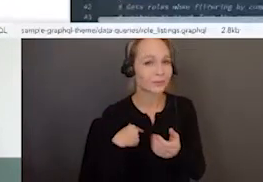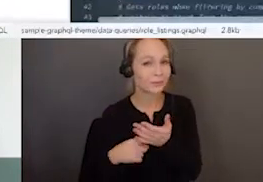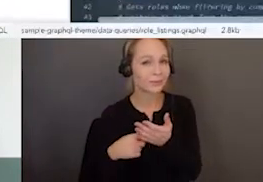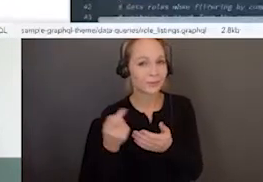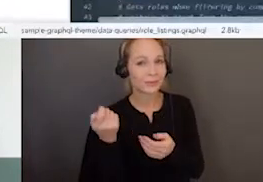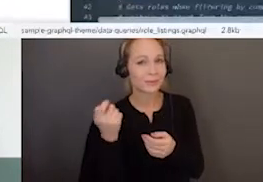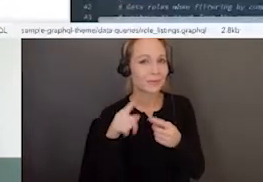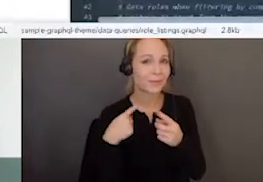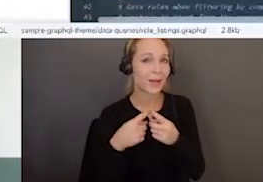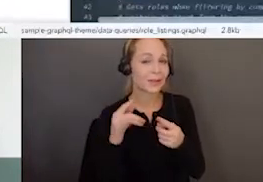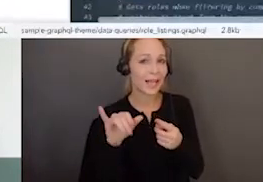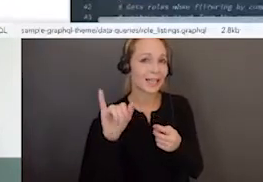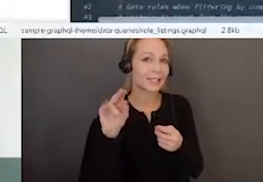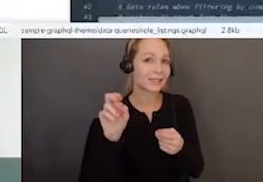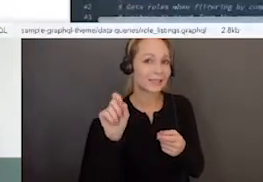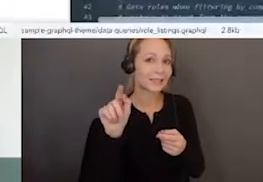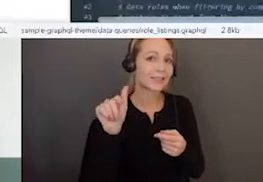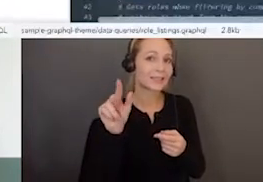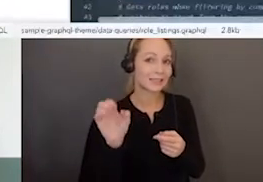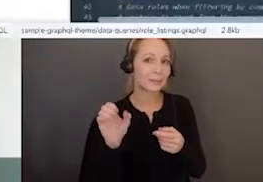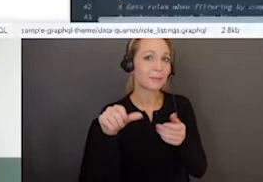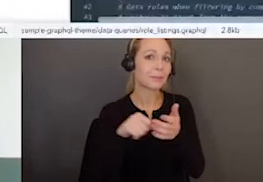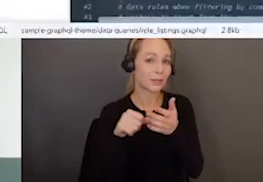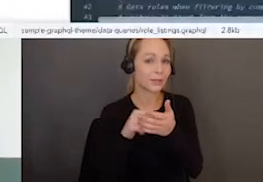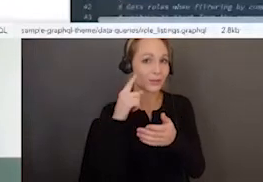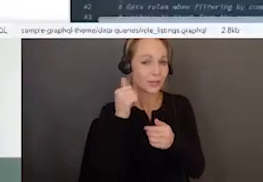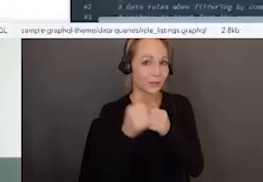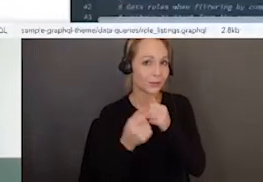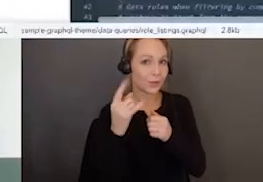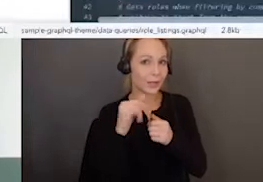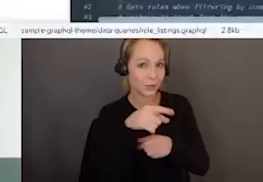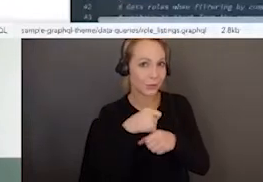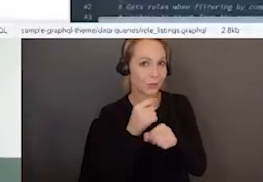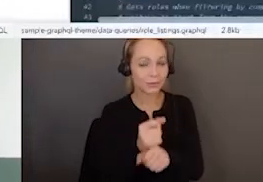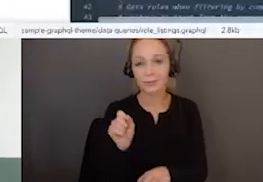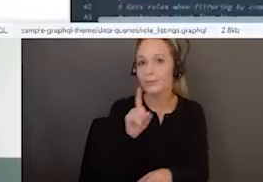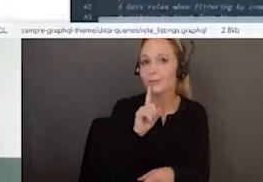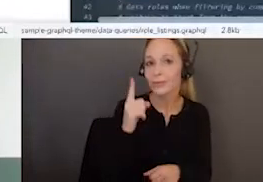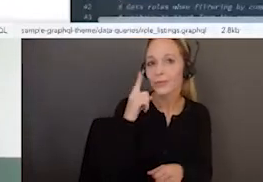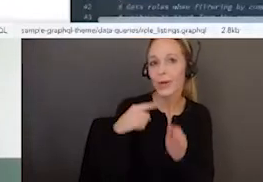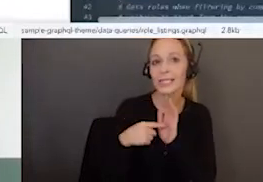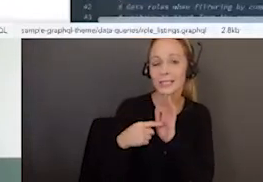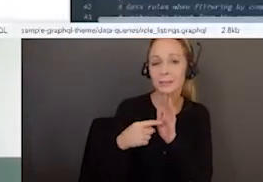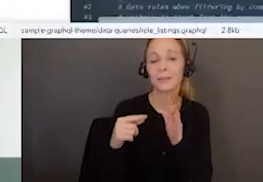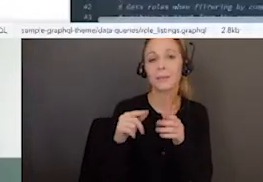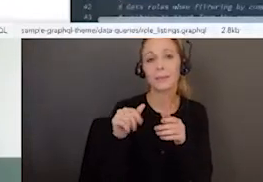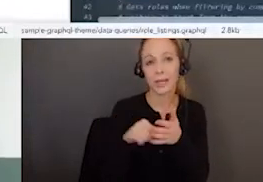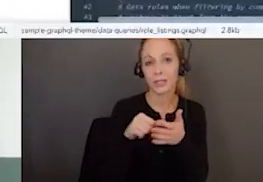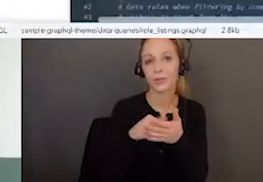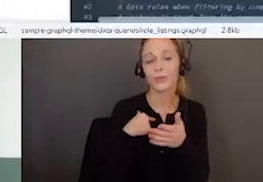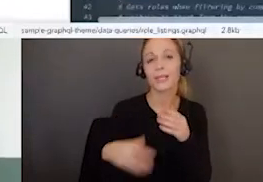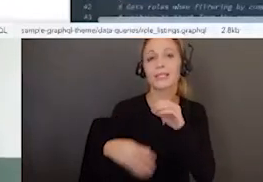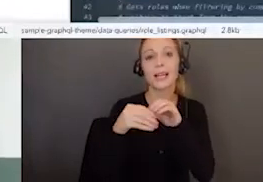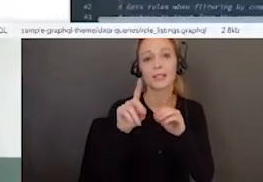ABOUT ABOUT THE INSTANCE PAGES FOR EACH ROLE? SURE. SO FOR THE INSTANCE PAGE, WE ATTACH THE DATA QUERY IN